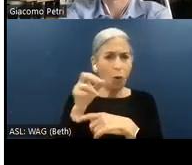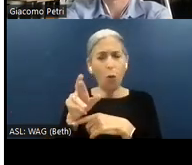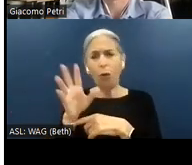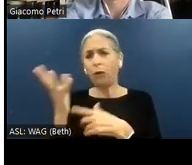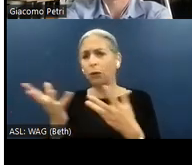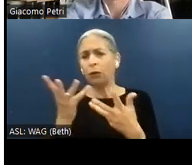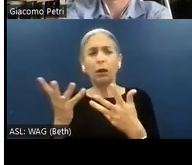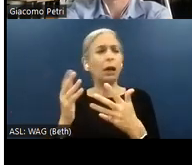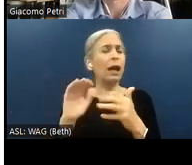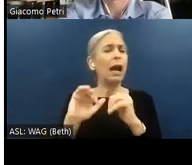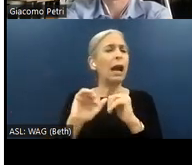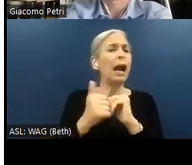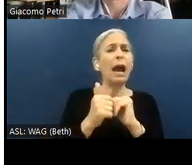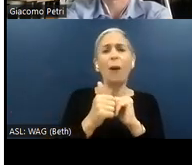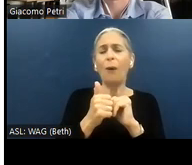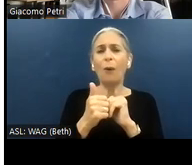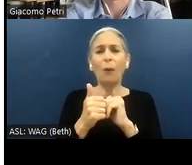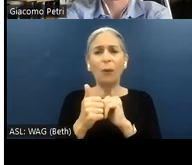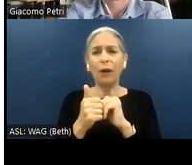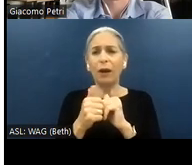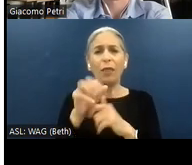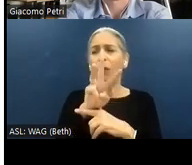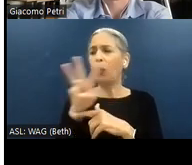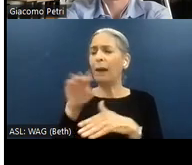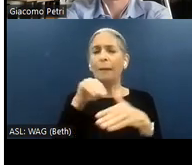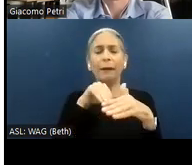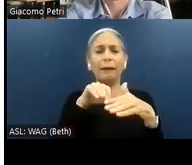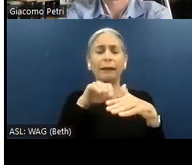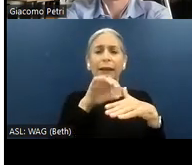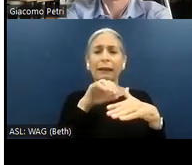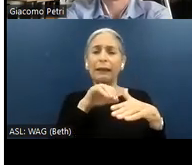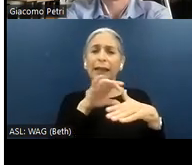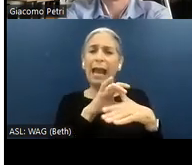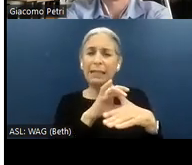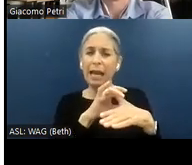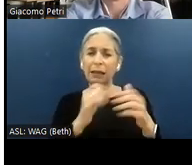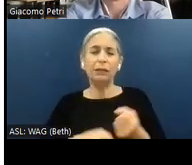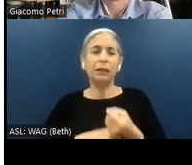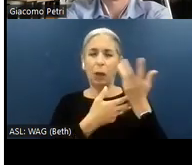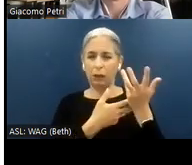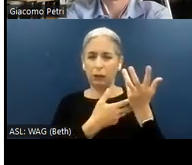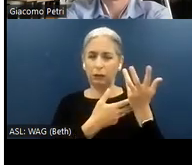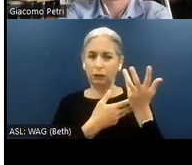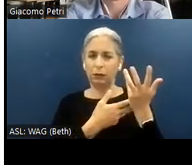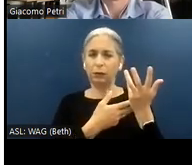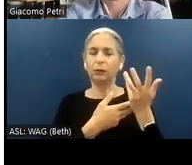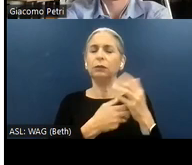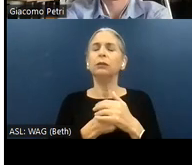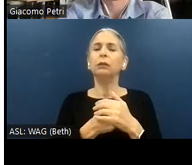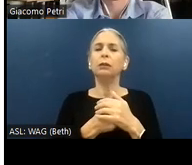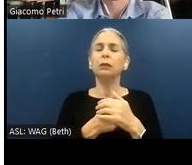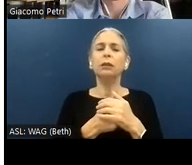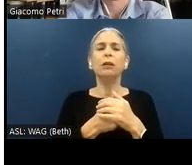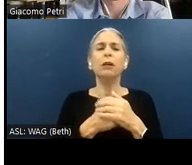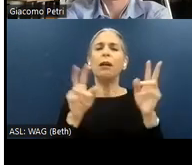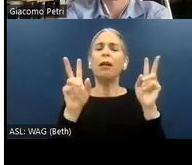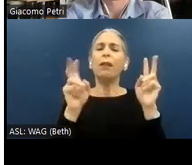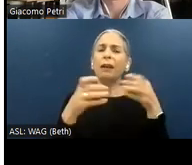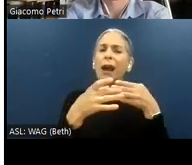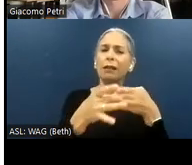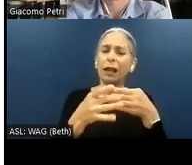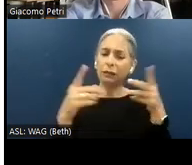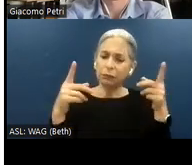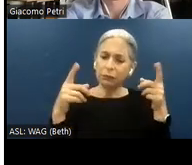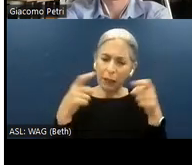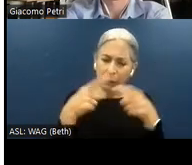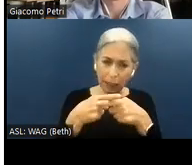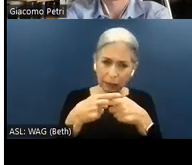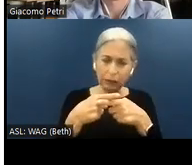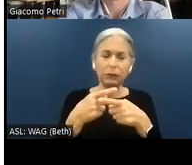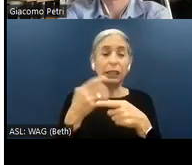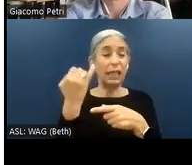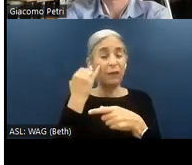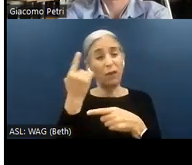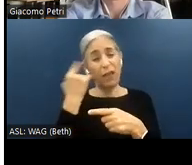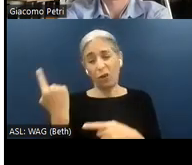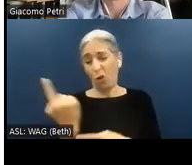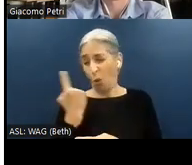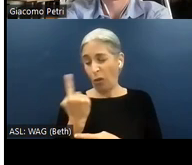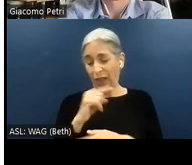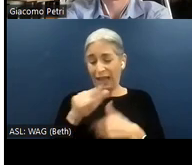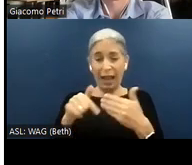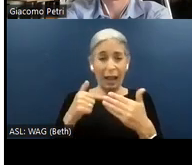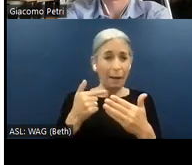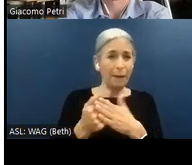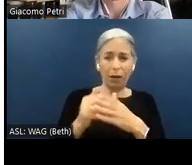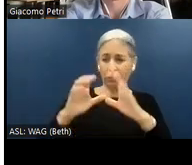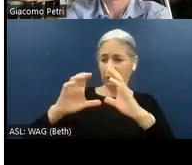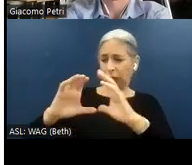it is the Web accessibility guidelines are organized. If we think about all the success